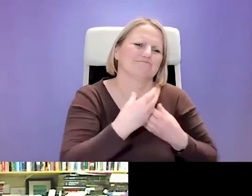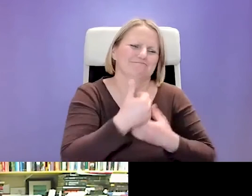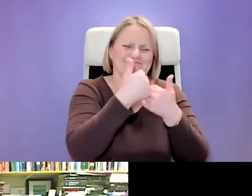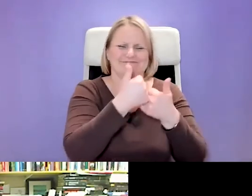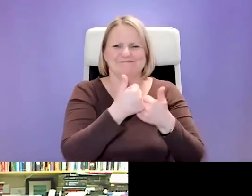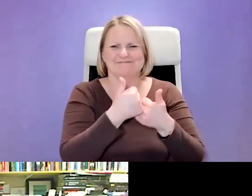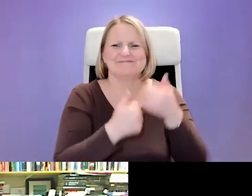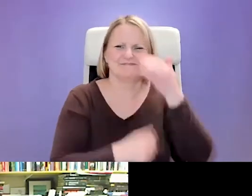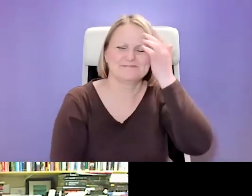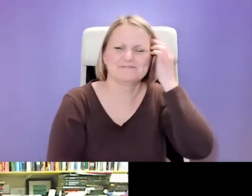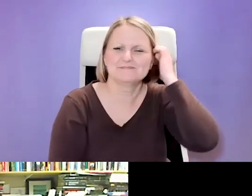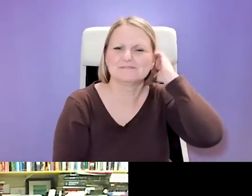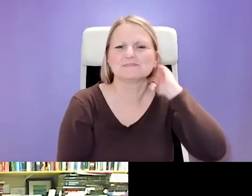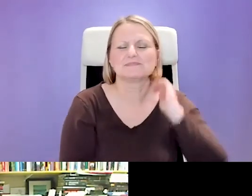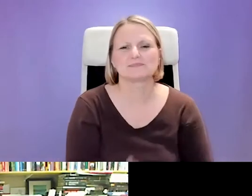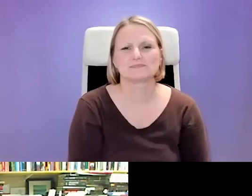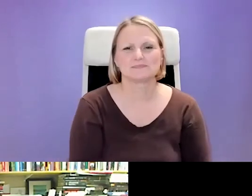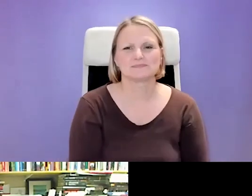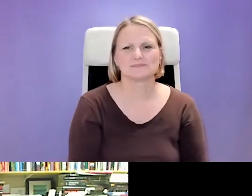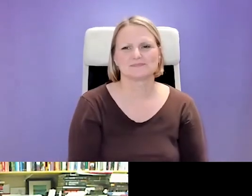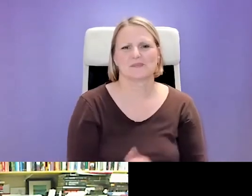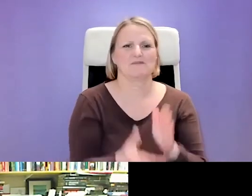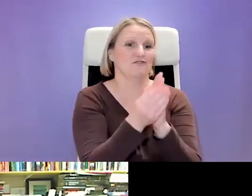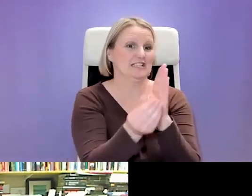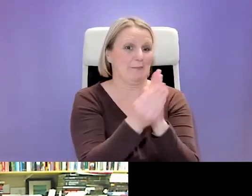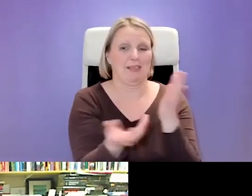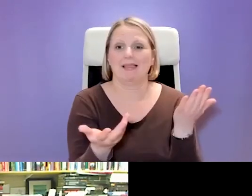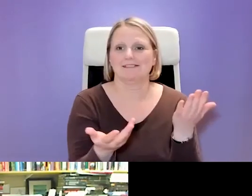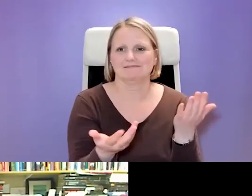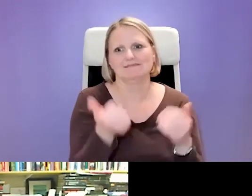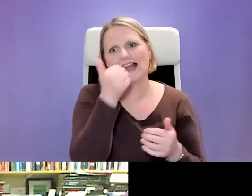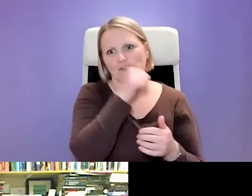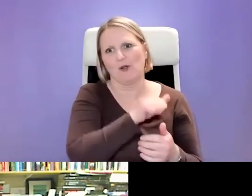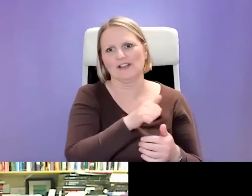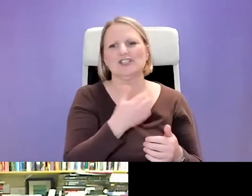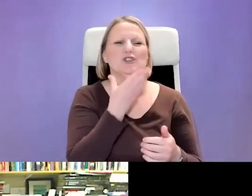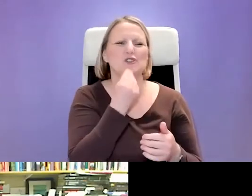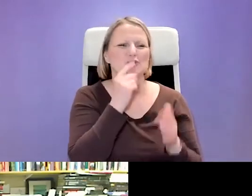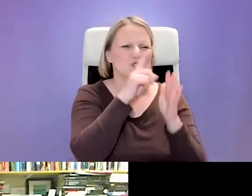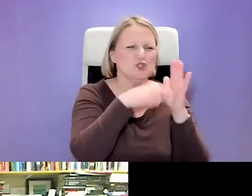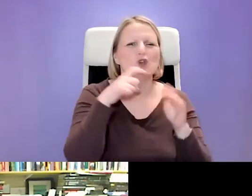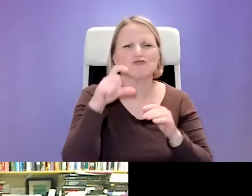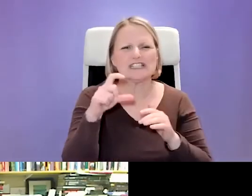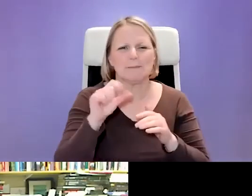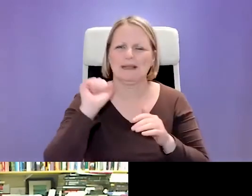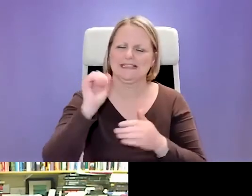re-presentation of various moves, like, for instance, of course, I’m using Chrysostom's sermon as a foil.